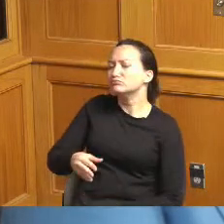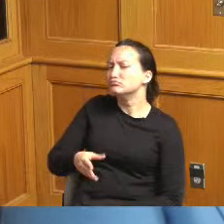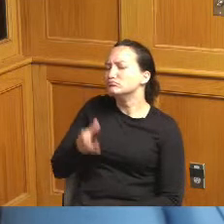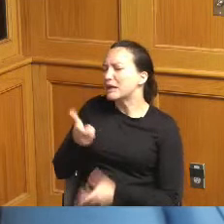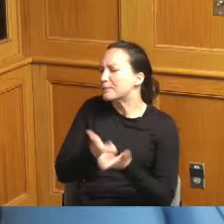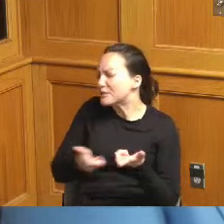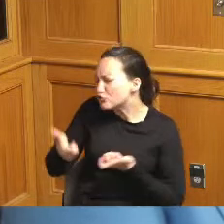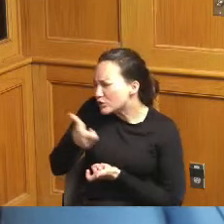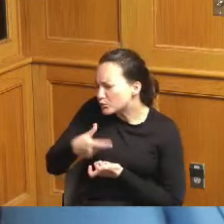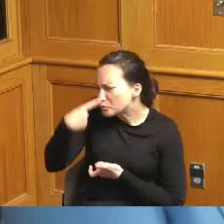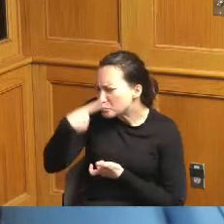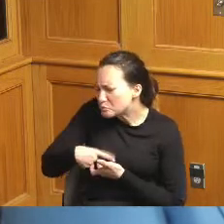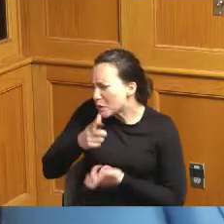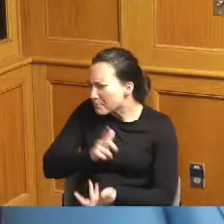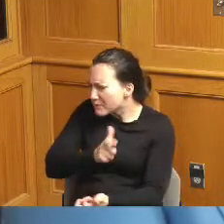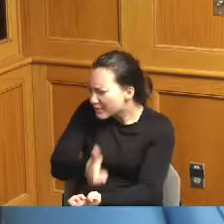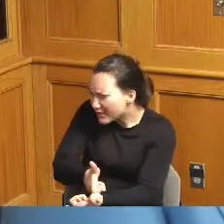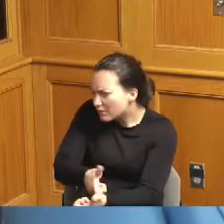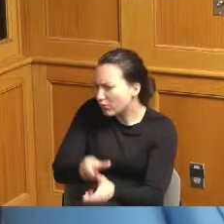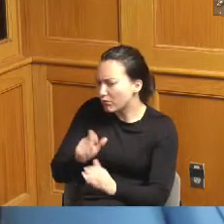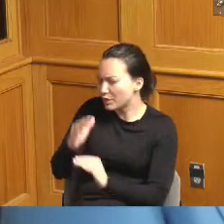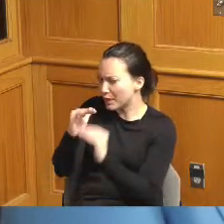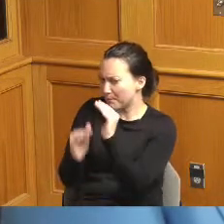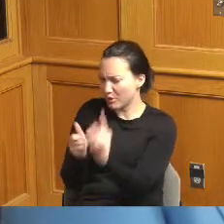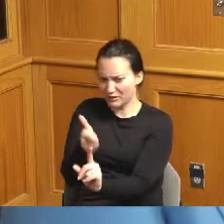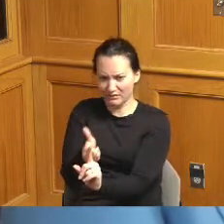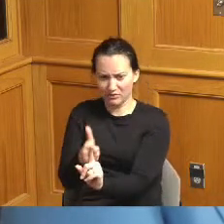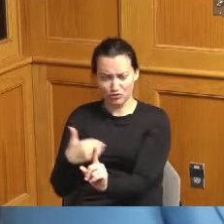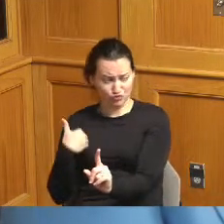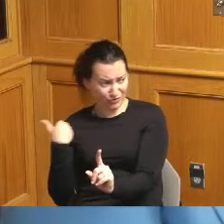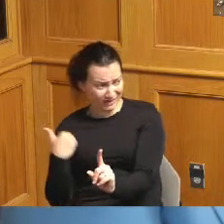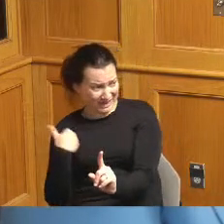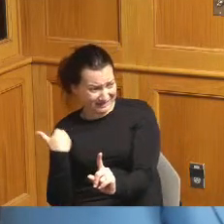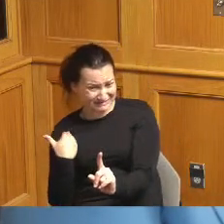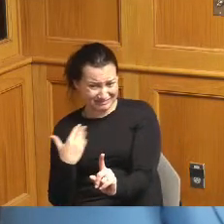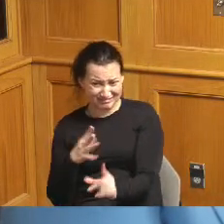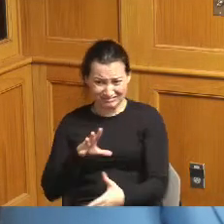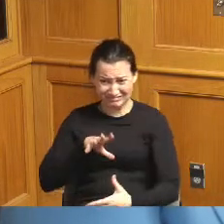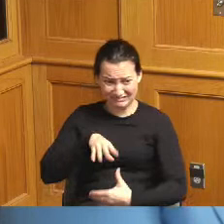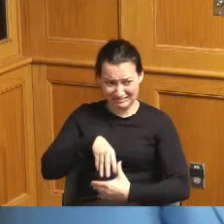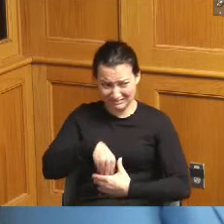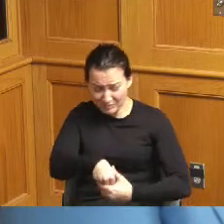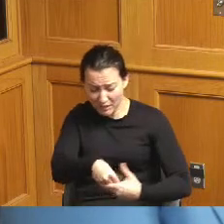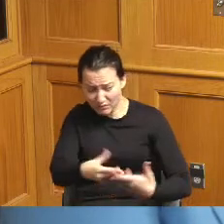Administrator just an update on the building for juvenile and is this part of our I know we're